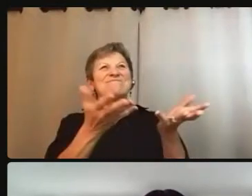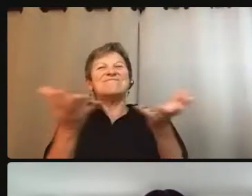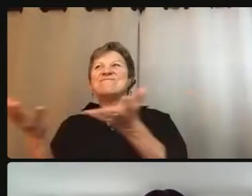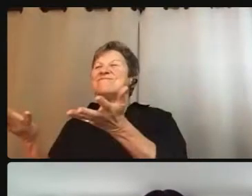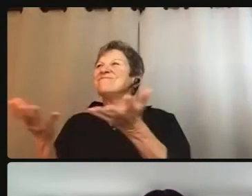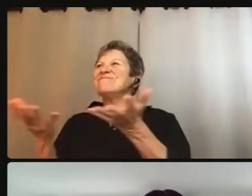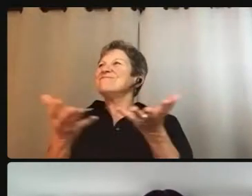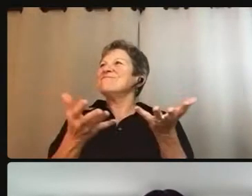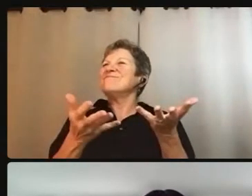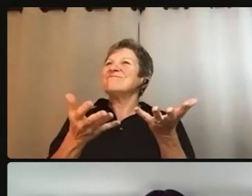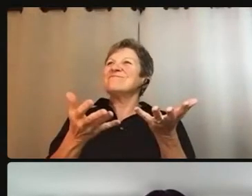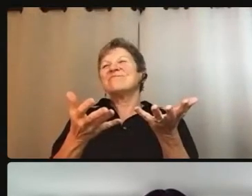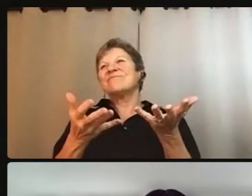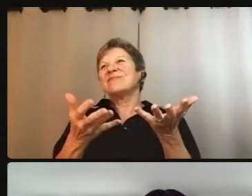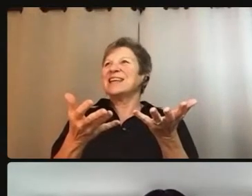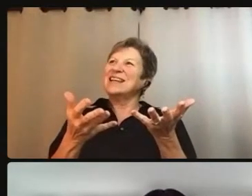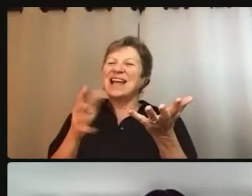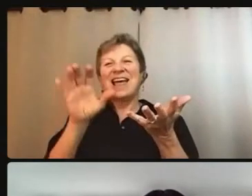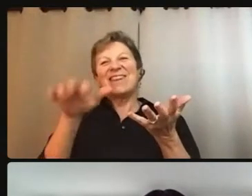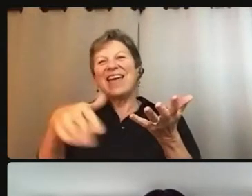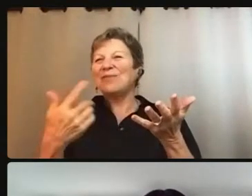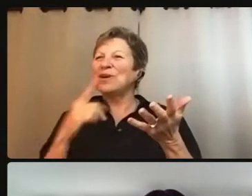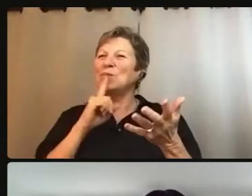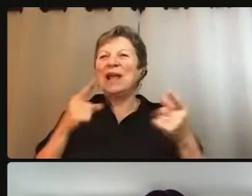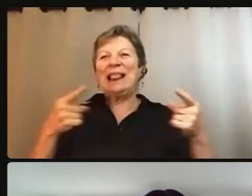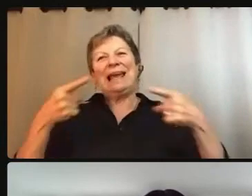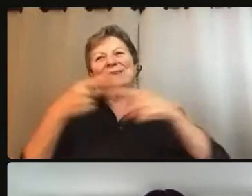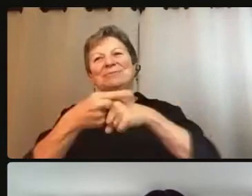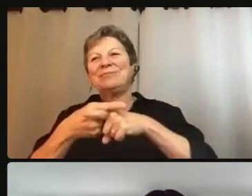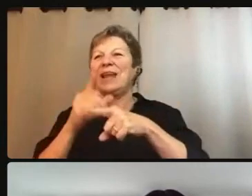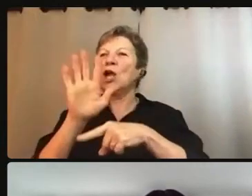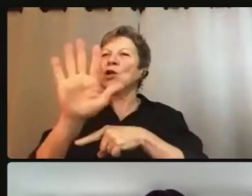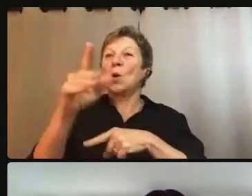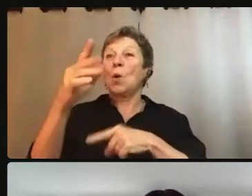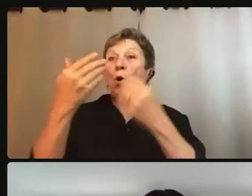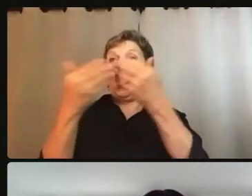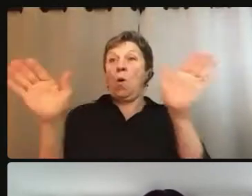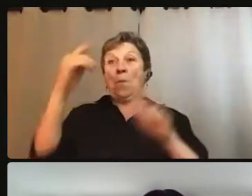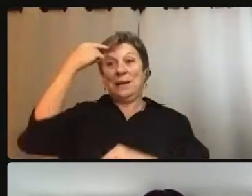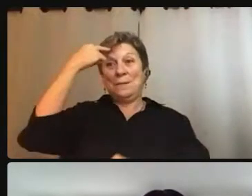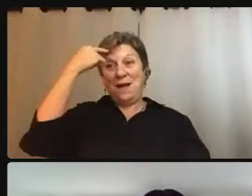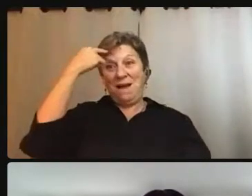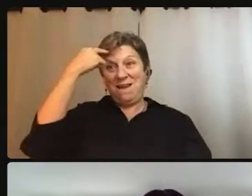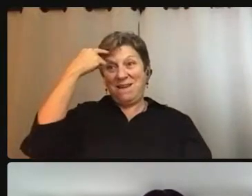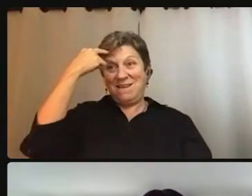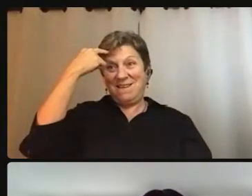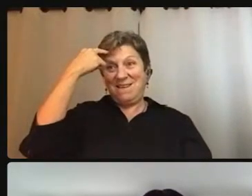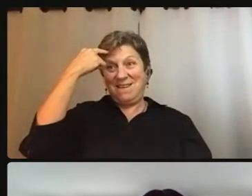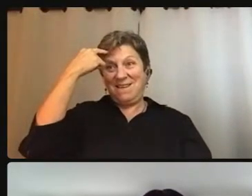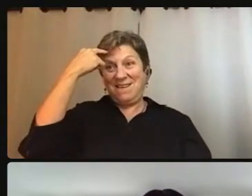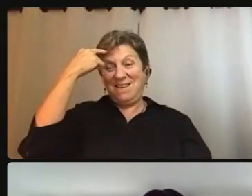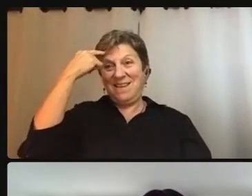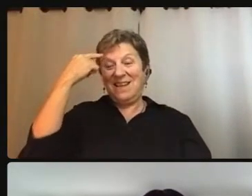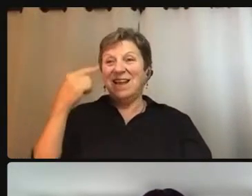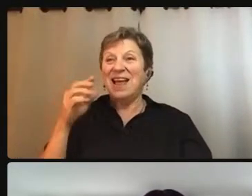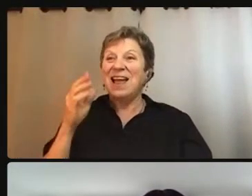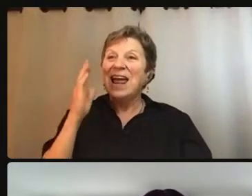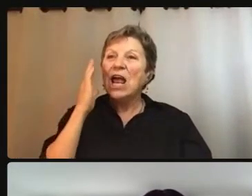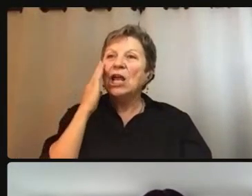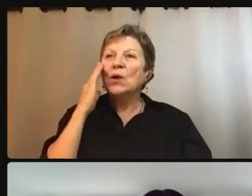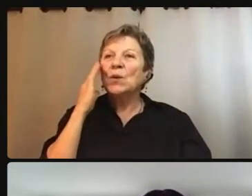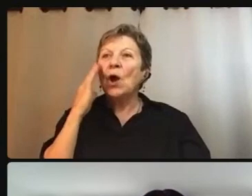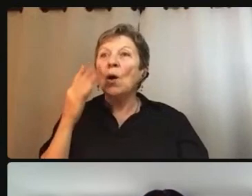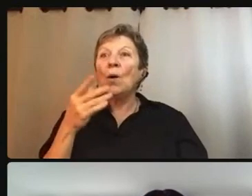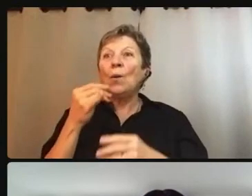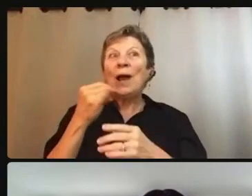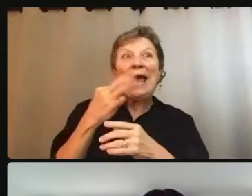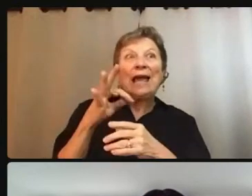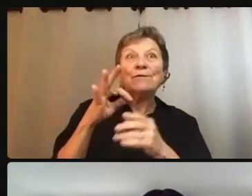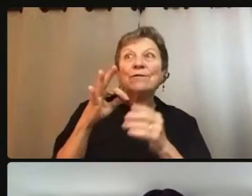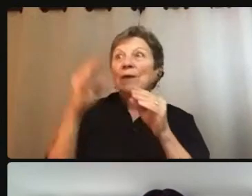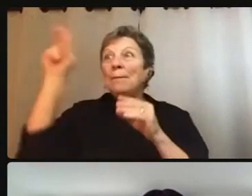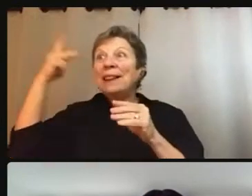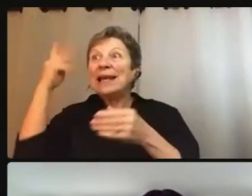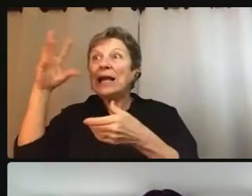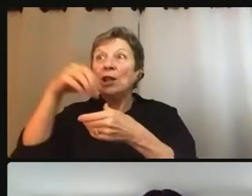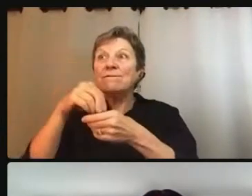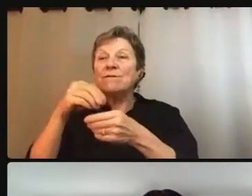ANY WAY THAT WOULD BE PUT THAT